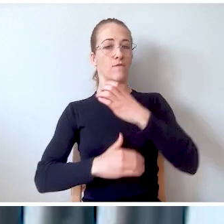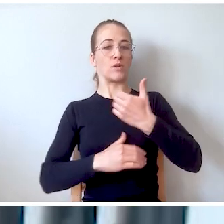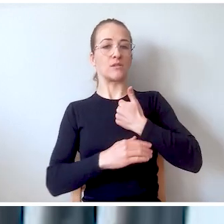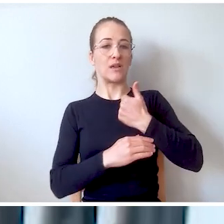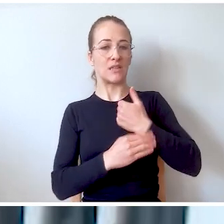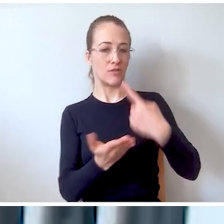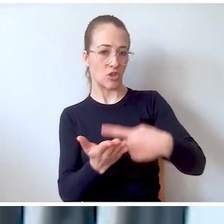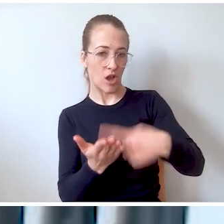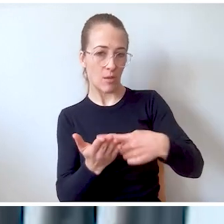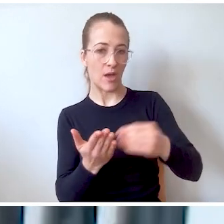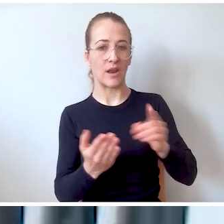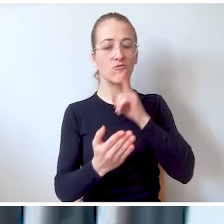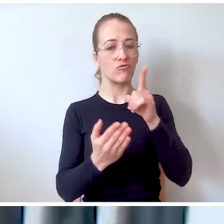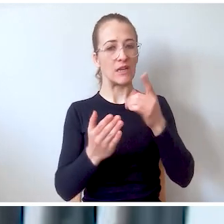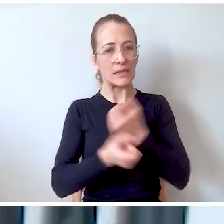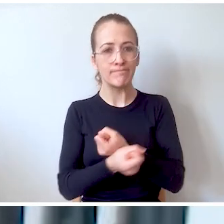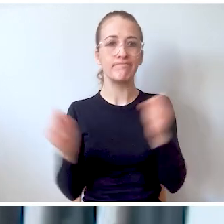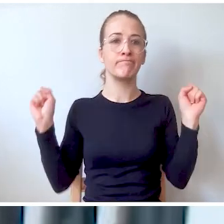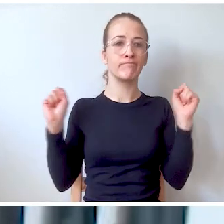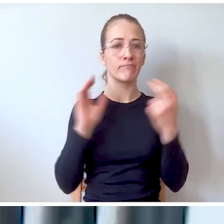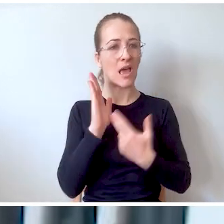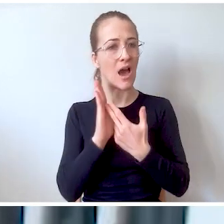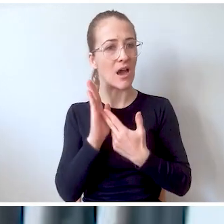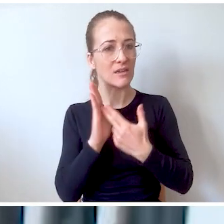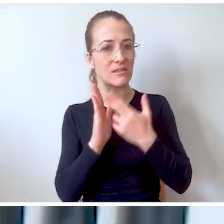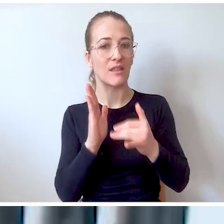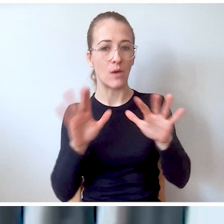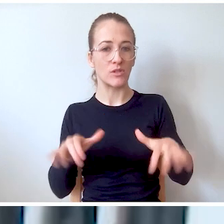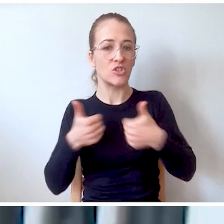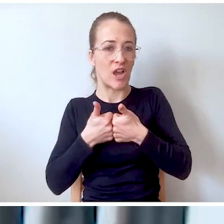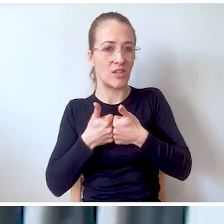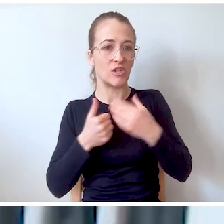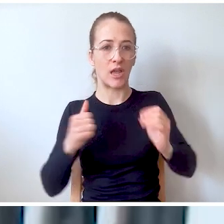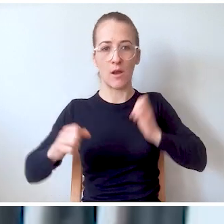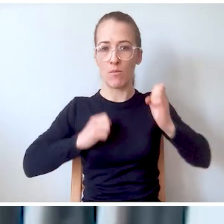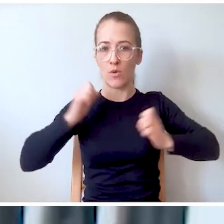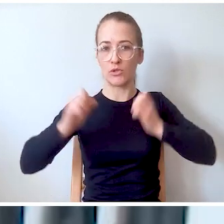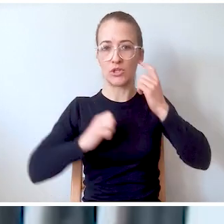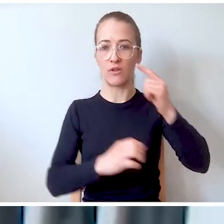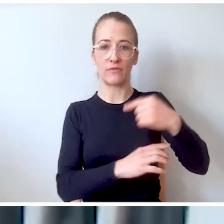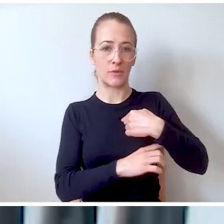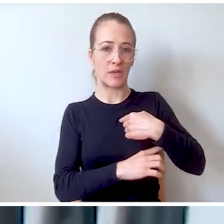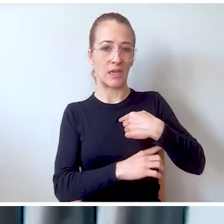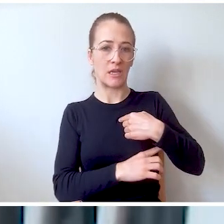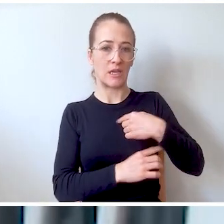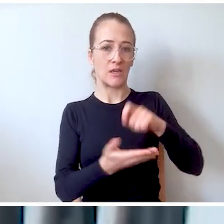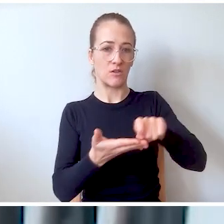and to be very candid about that was very challenging and very emotional for me to write.